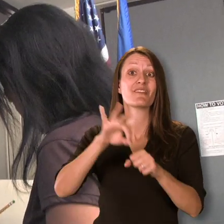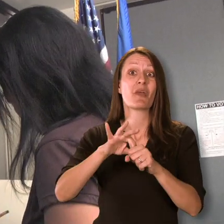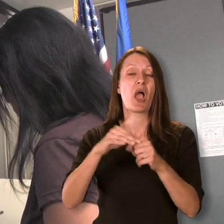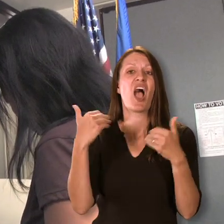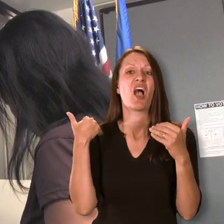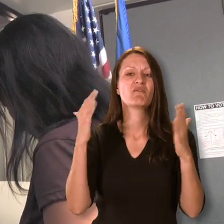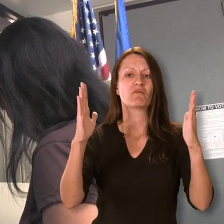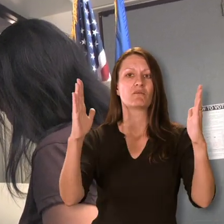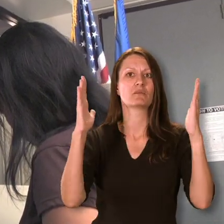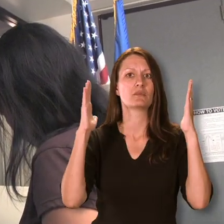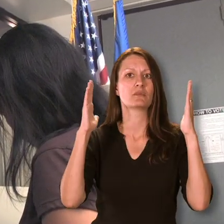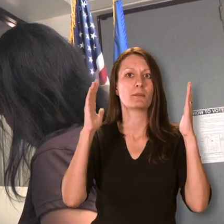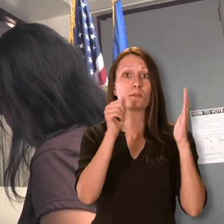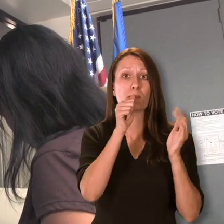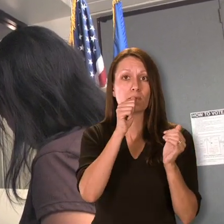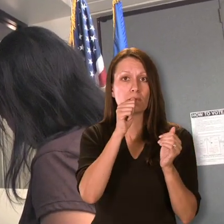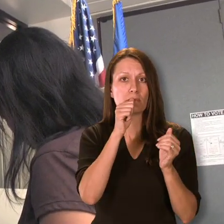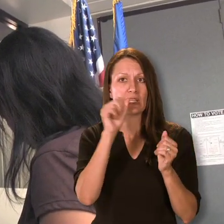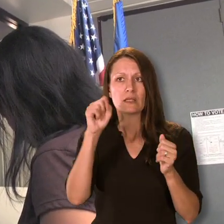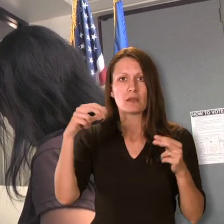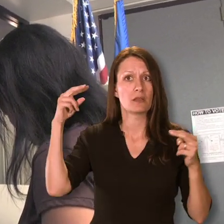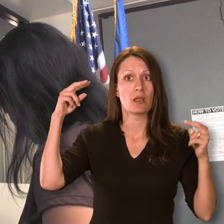The voting booth has partitions for privacy and a pen